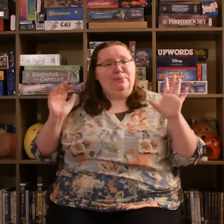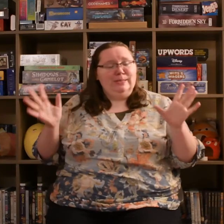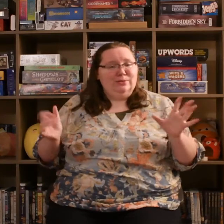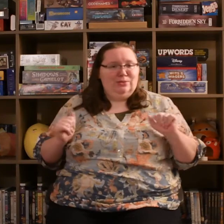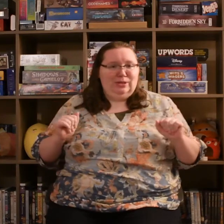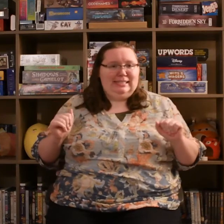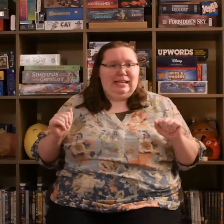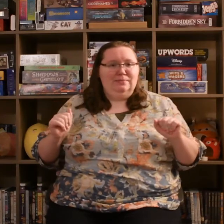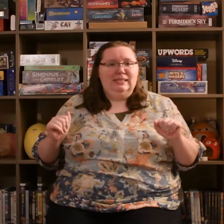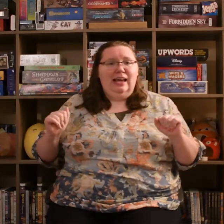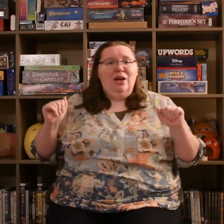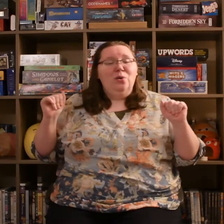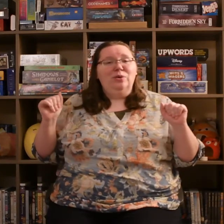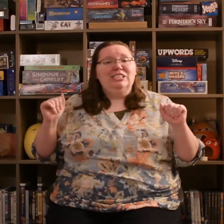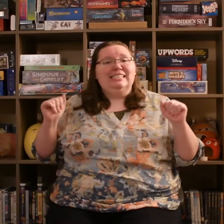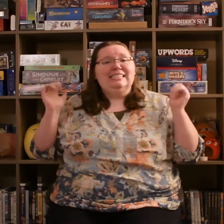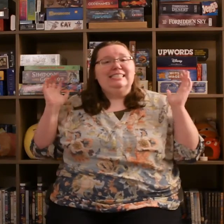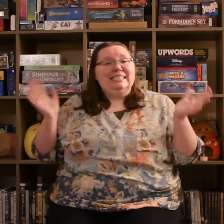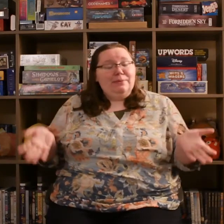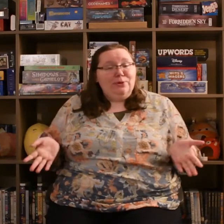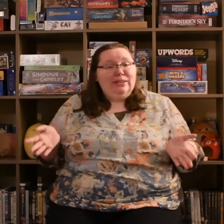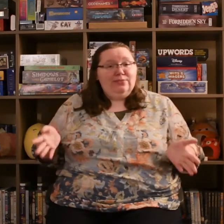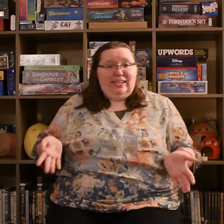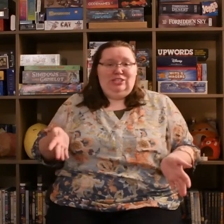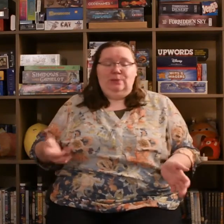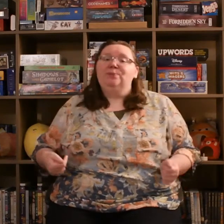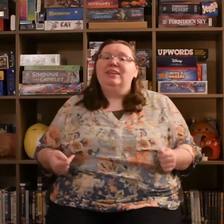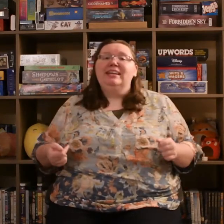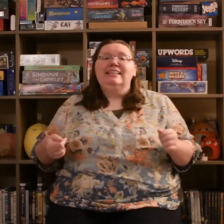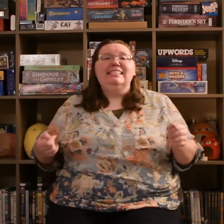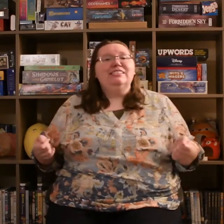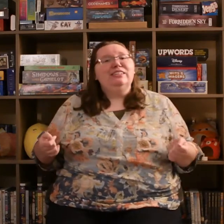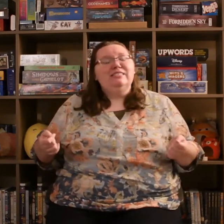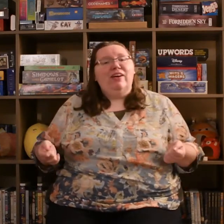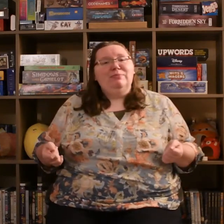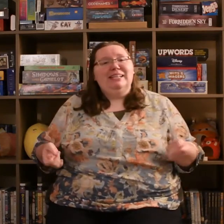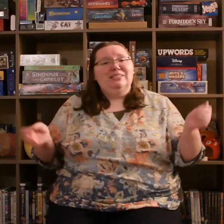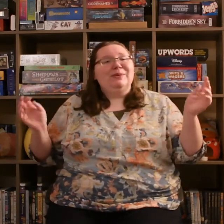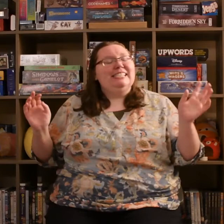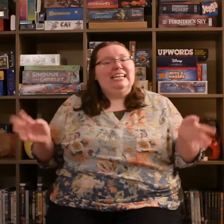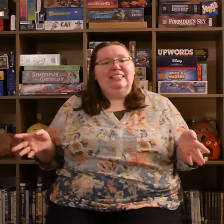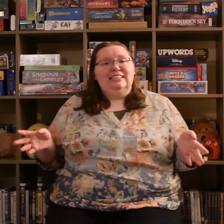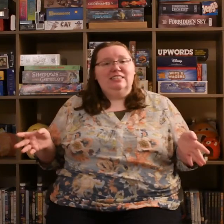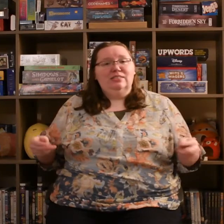preschool storytimes, which is "Slippery Fish." This song is fun because you get to tell a little